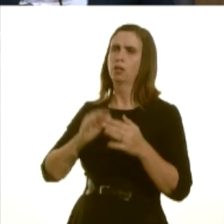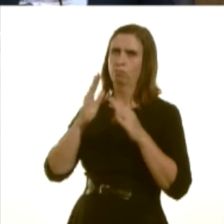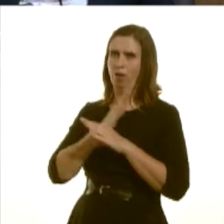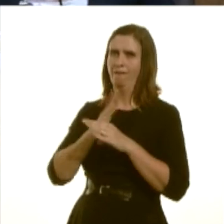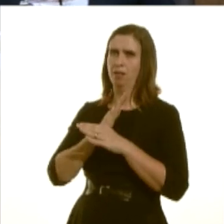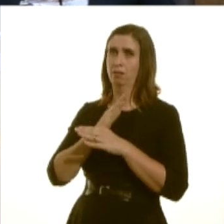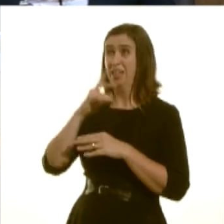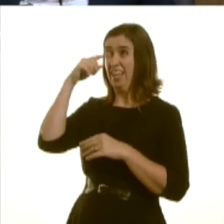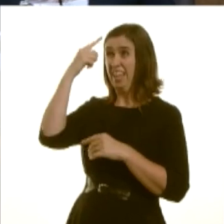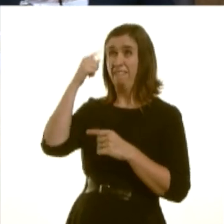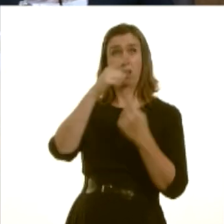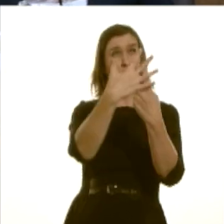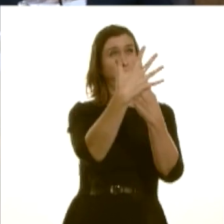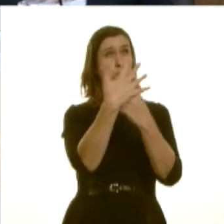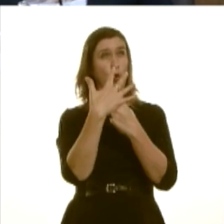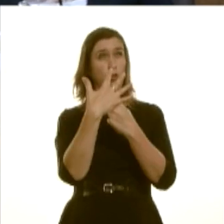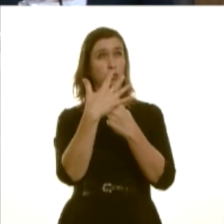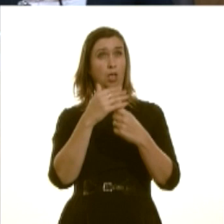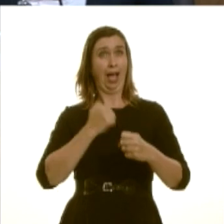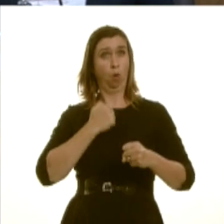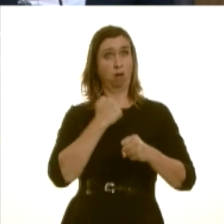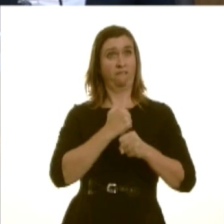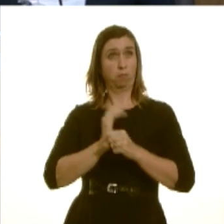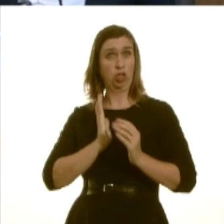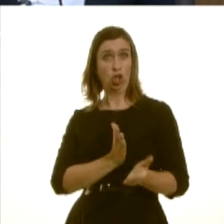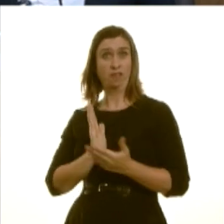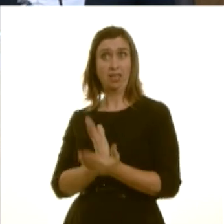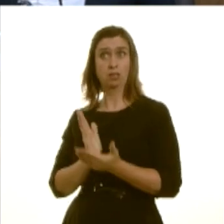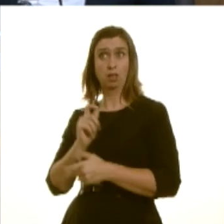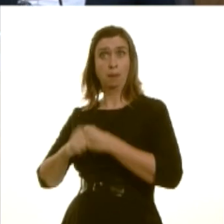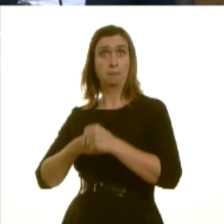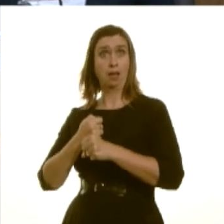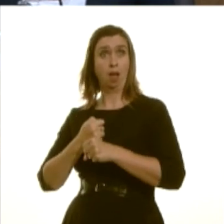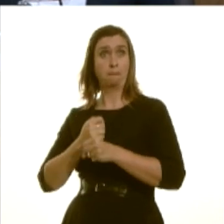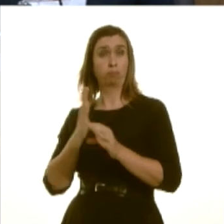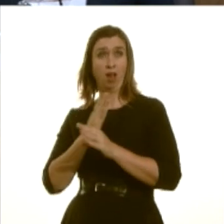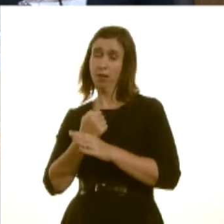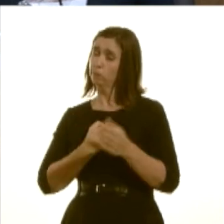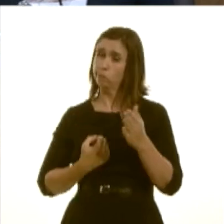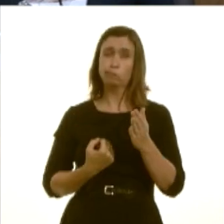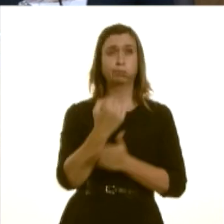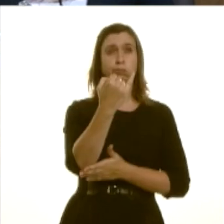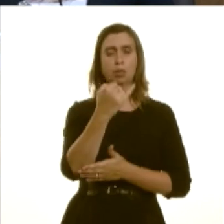UK to privatise services. Public services should be kept public and under no circumstances